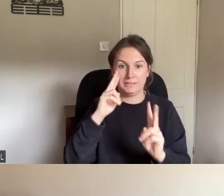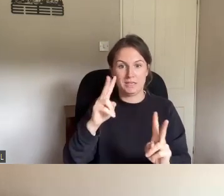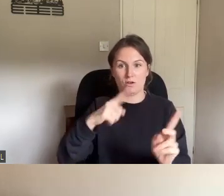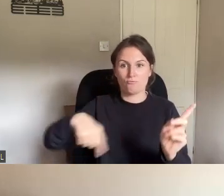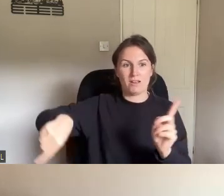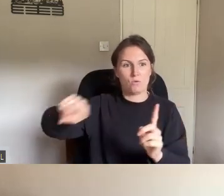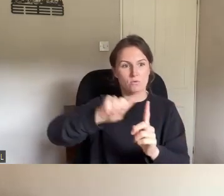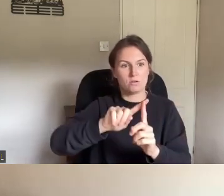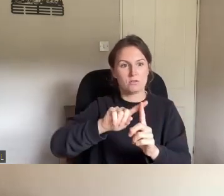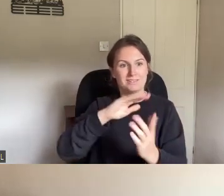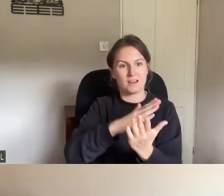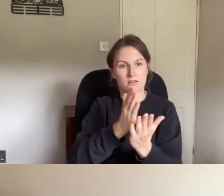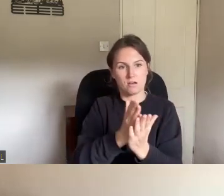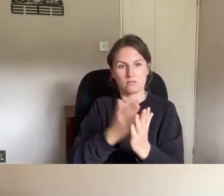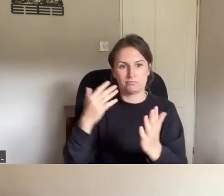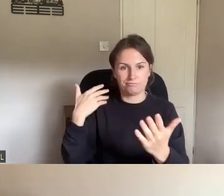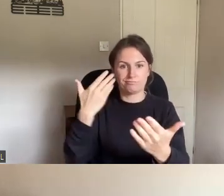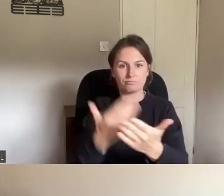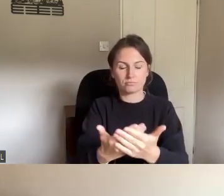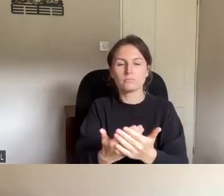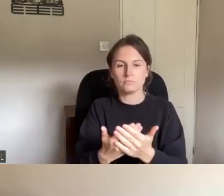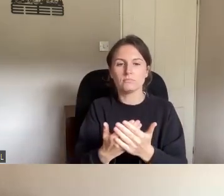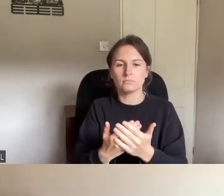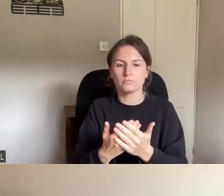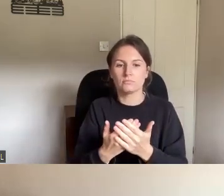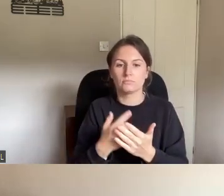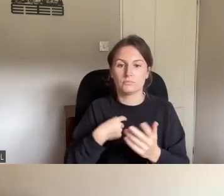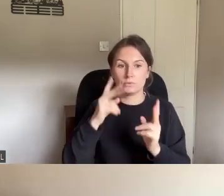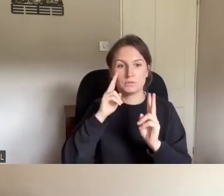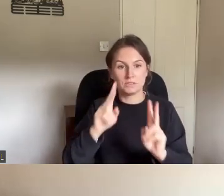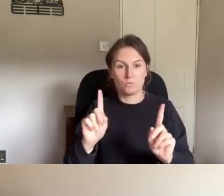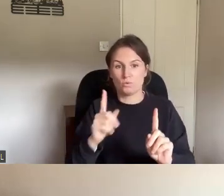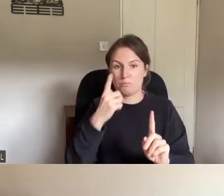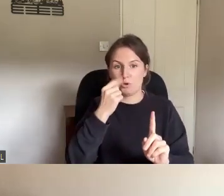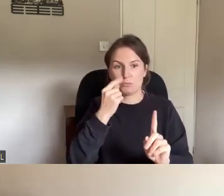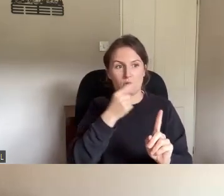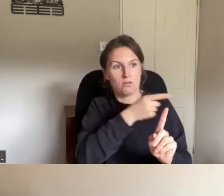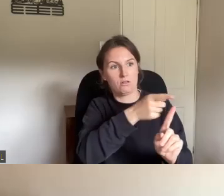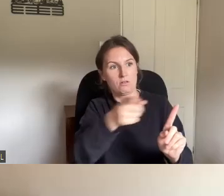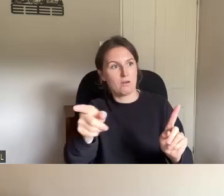It really gives the opportunity as well for us to showcase what's possible, so for your peers to have a look and see what you're doing